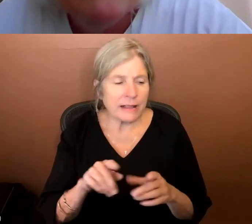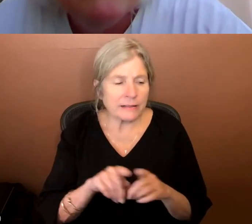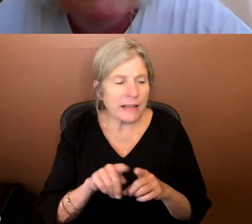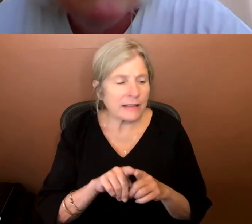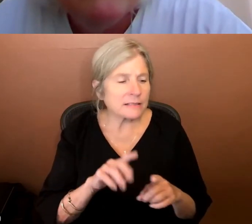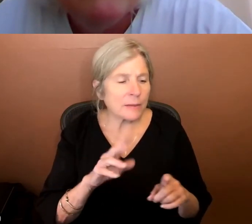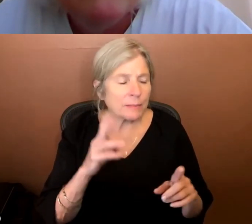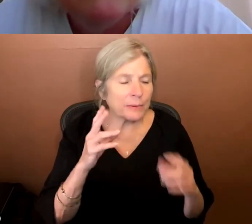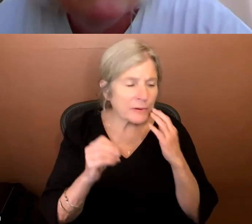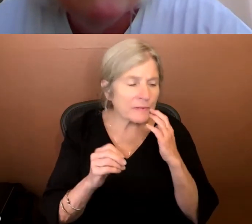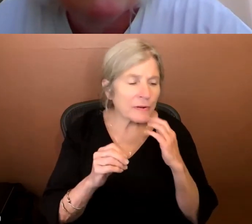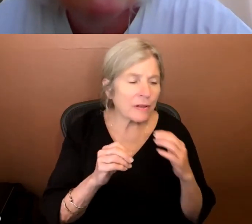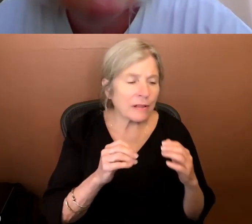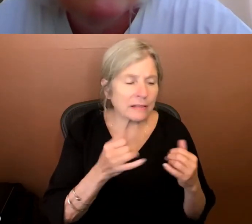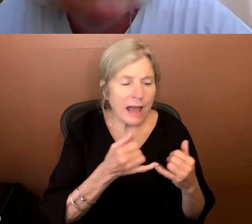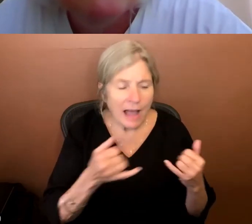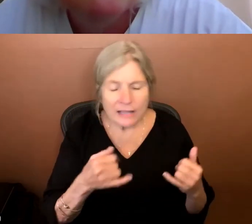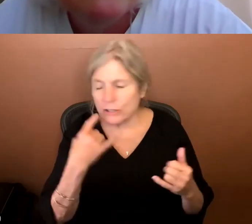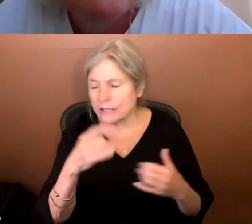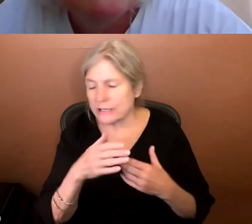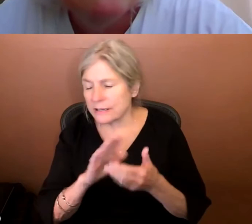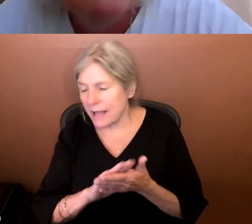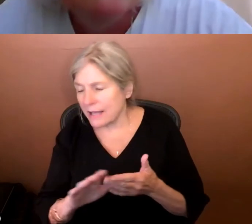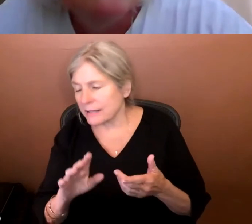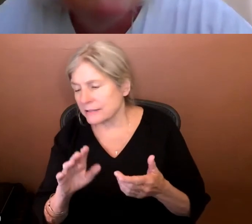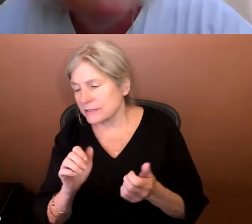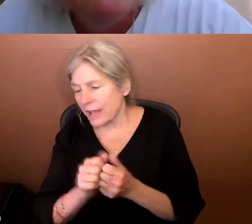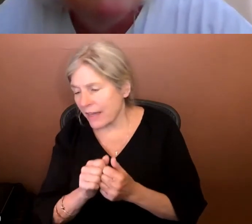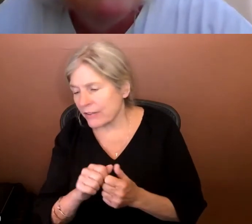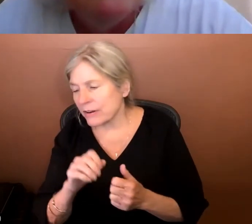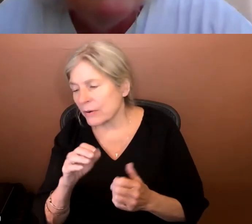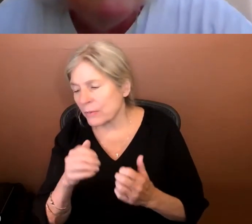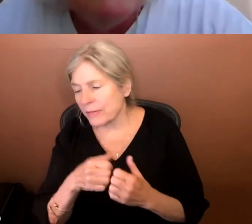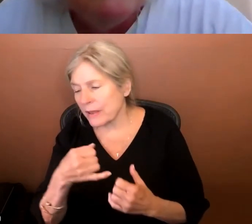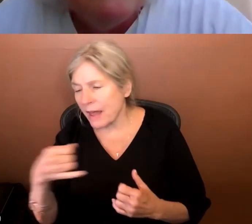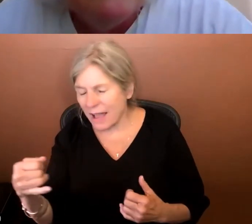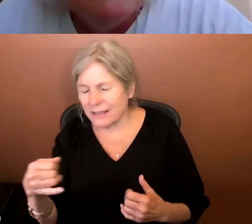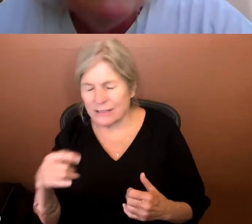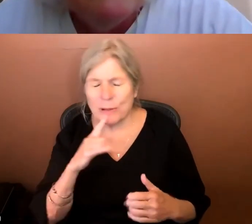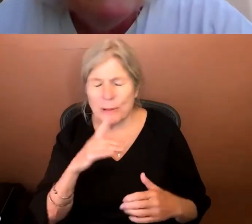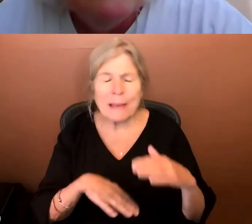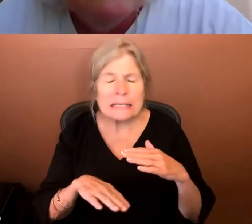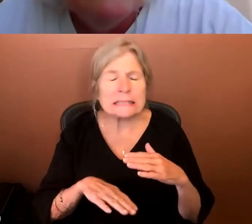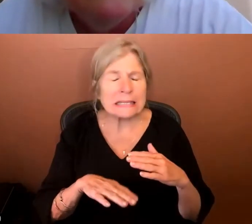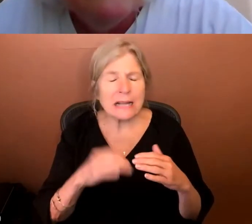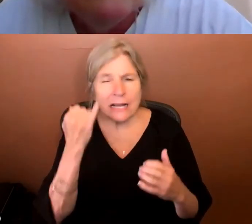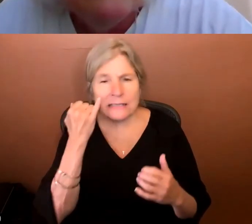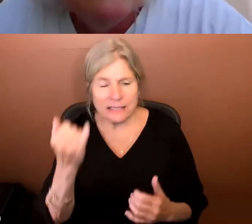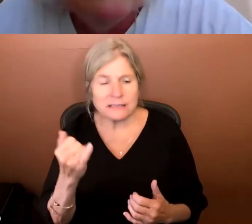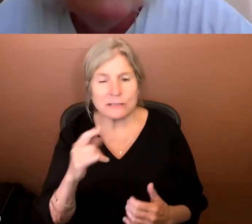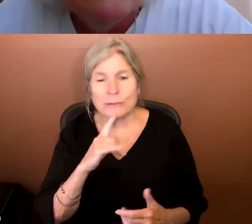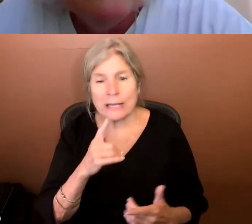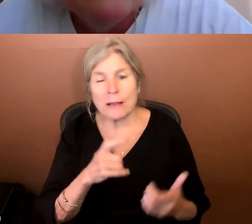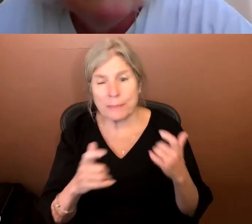for example. I see a very basic thing. It's really a big artistic experience